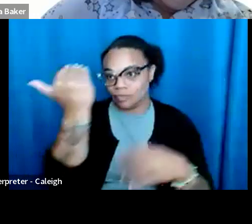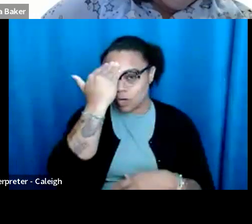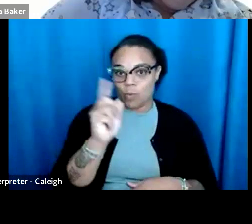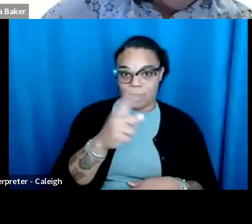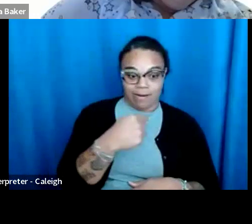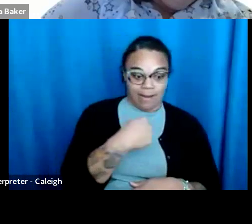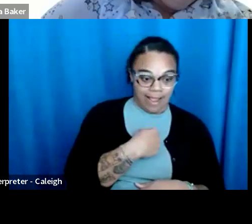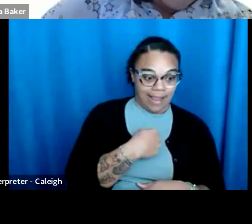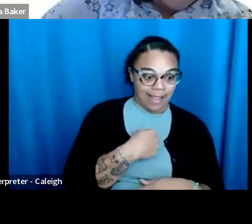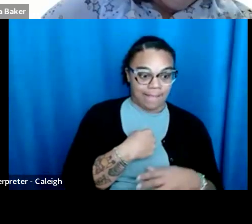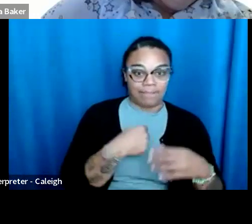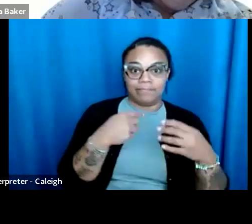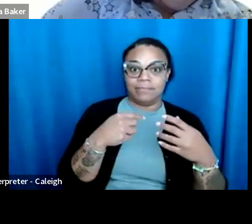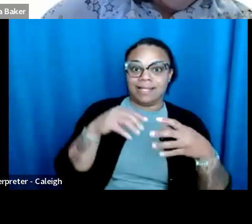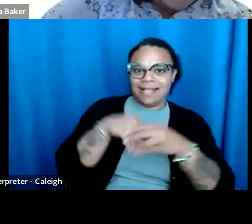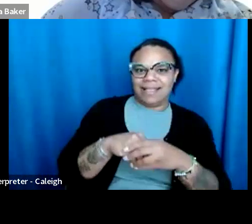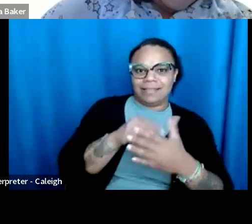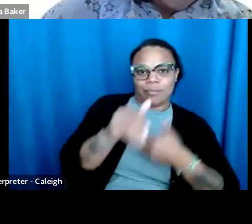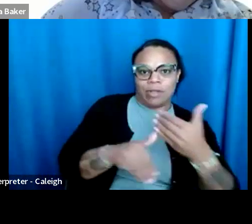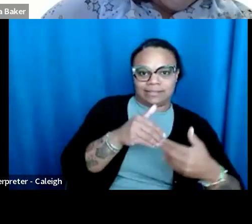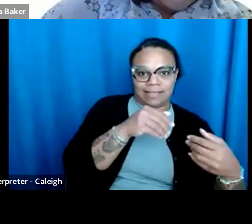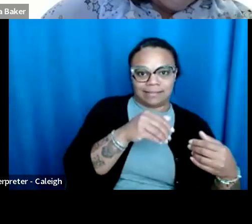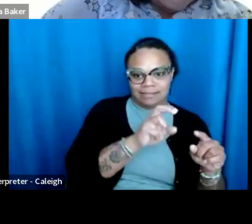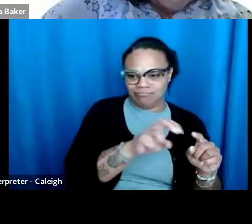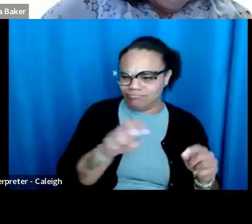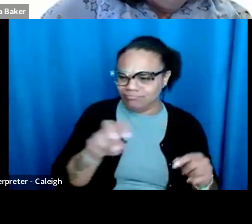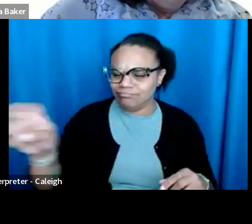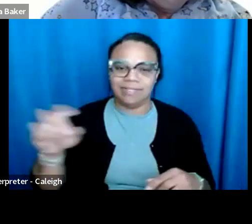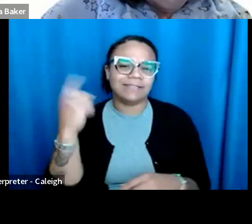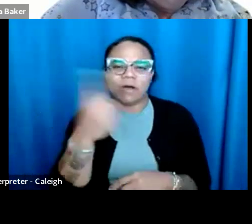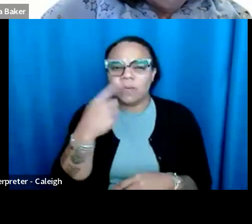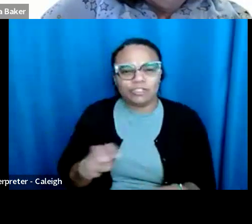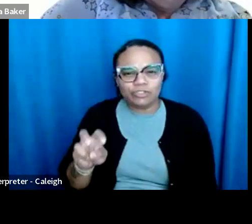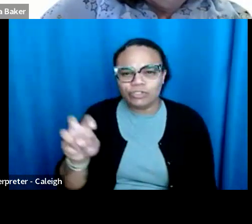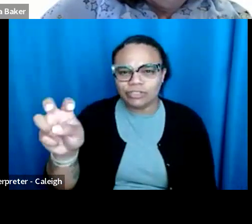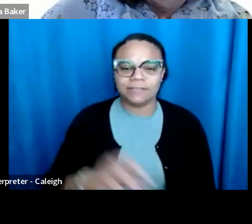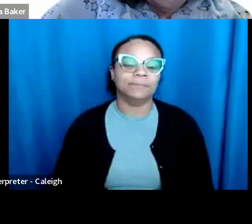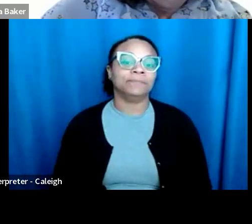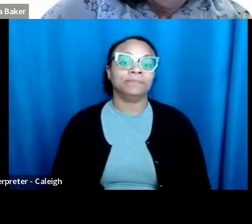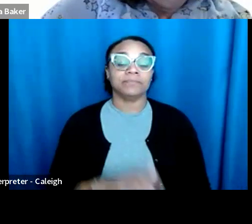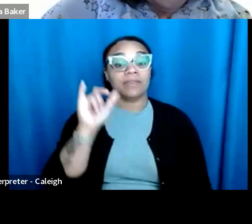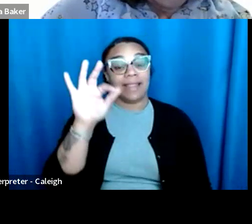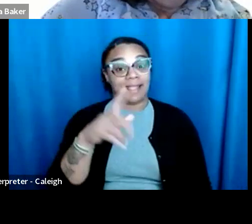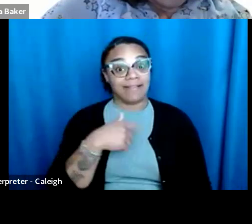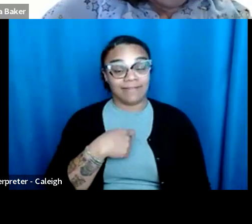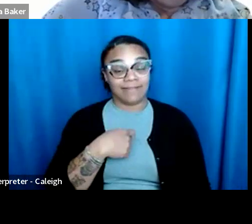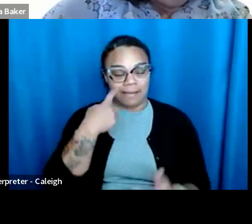in the journey, because it's always a journey. So if I see that it's happening down the road